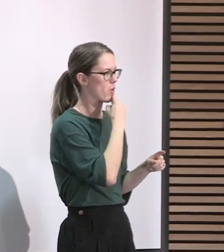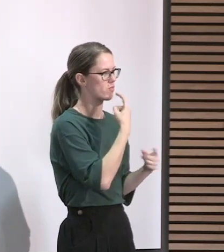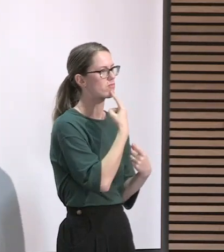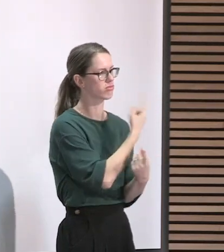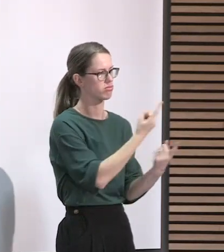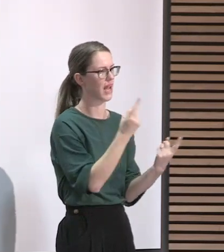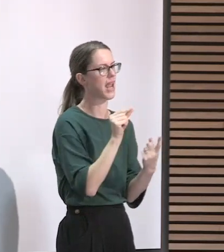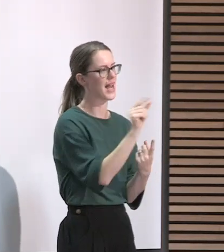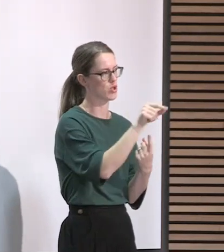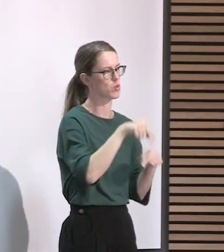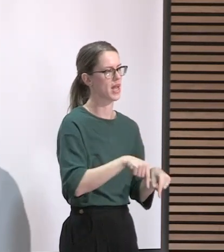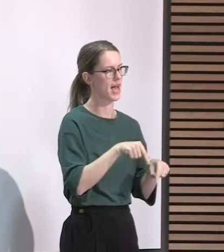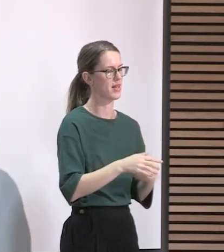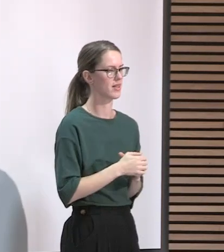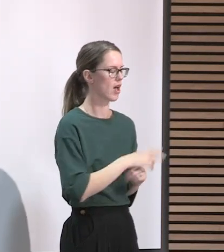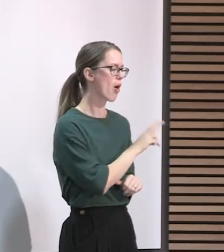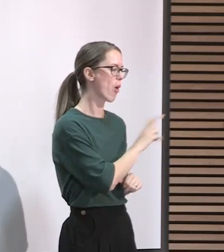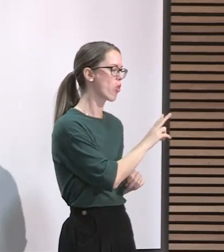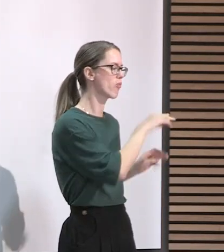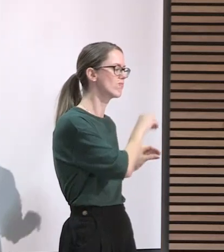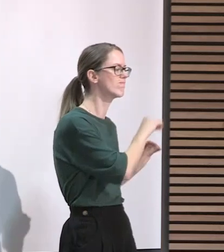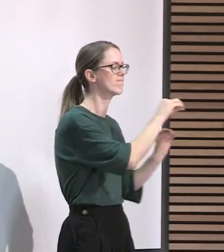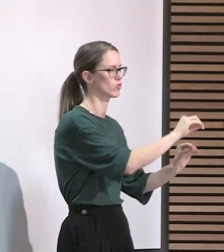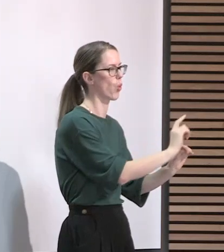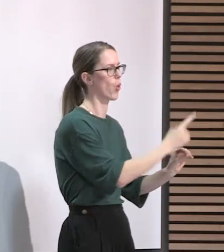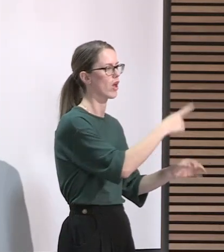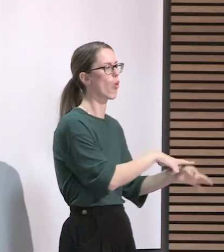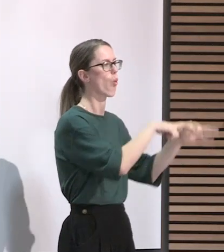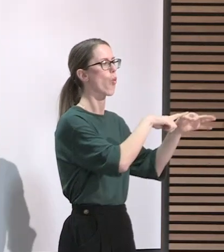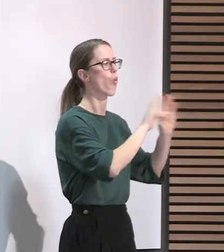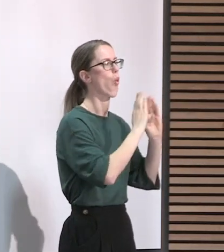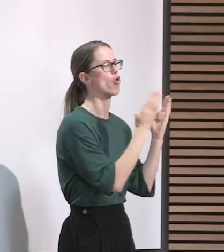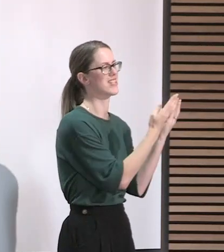Further information on their travel routes to New Zealand will be made available through